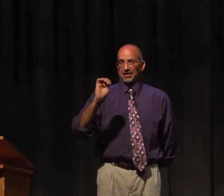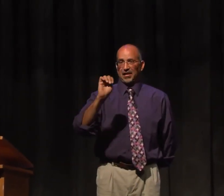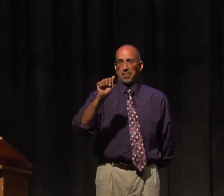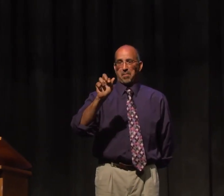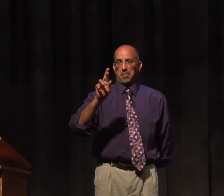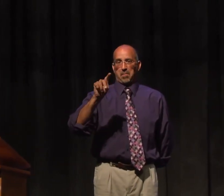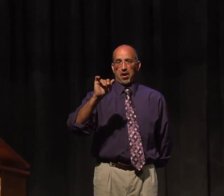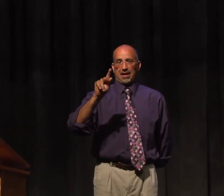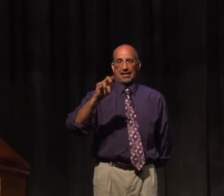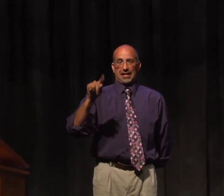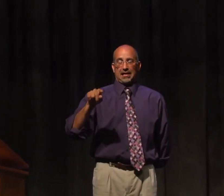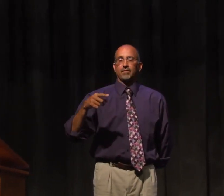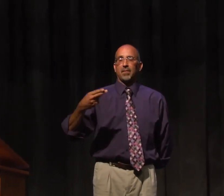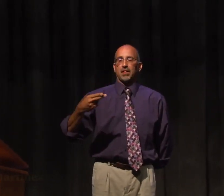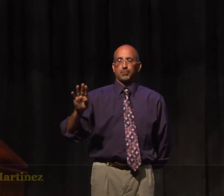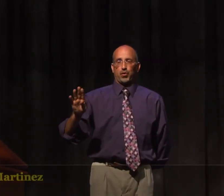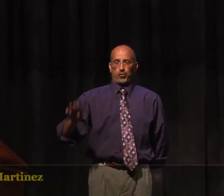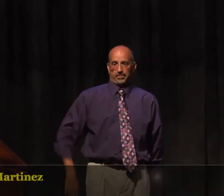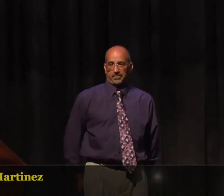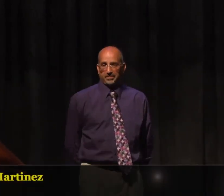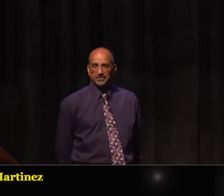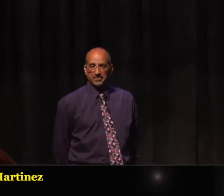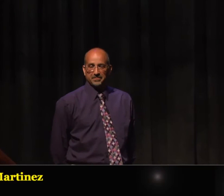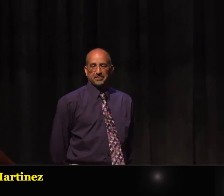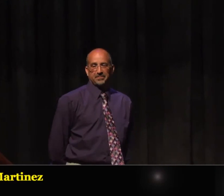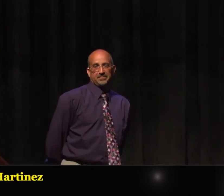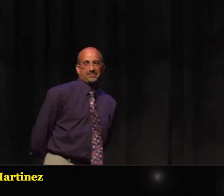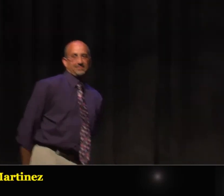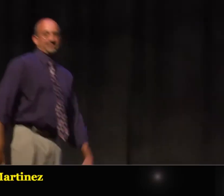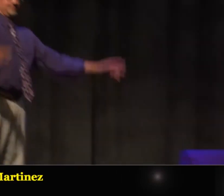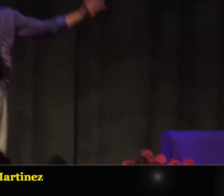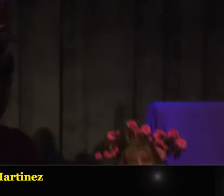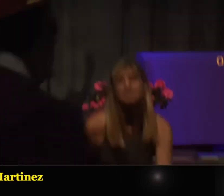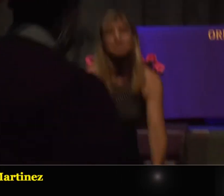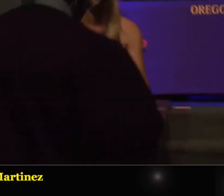Jesse Martinez from Hillsboro